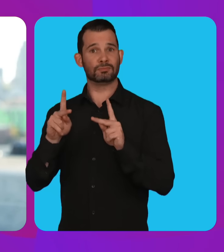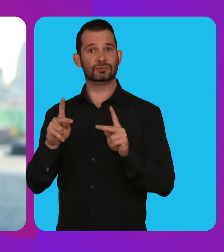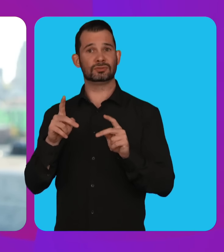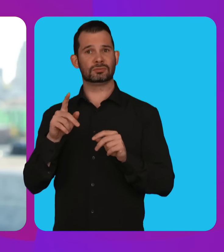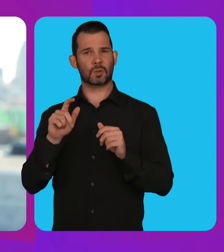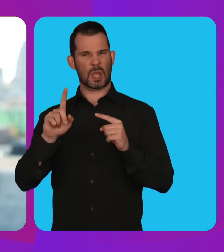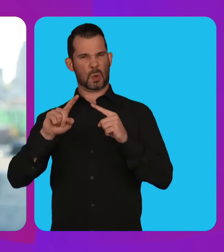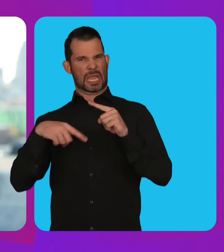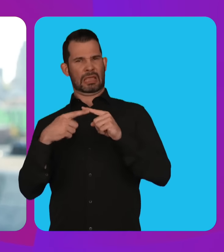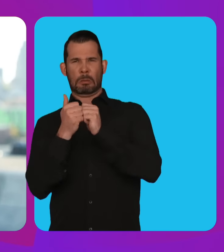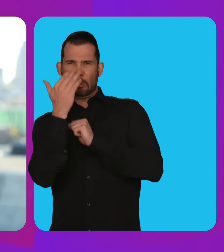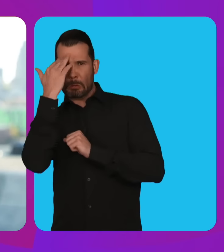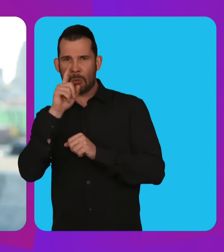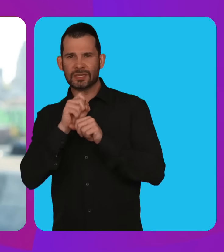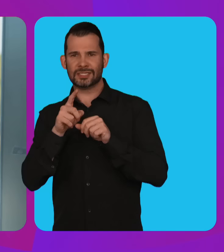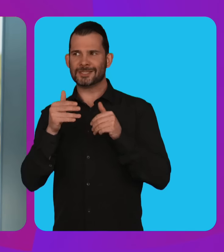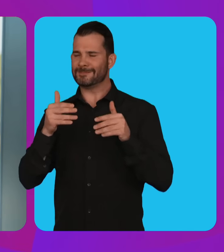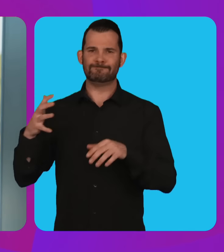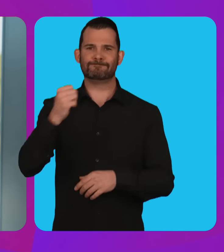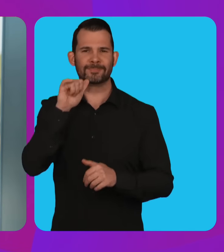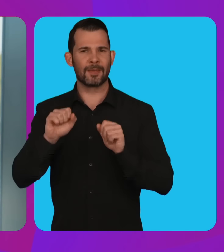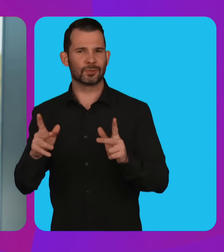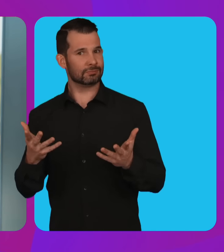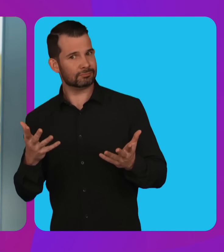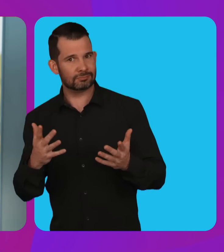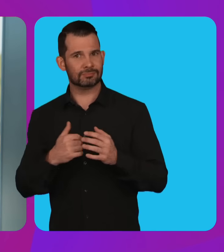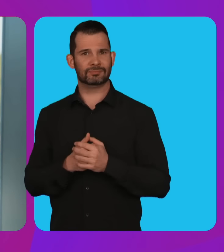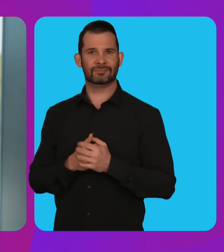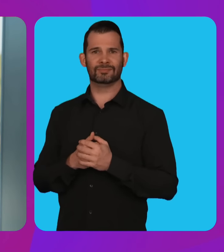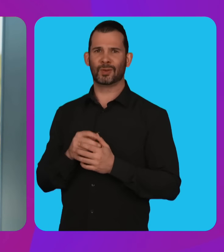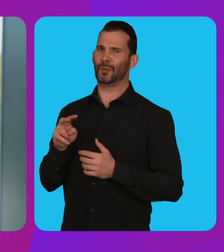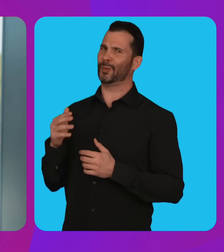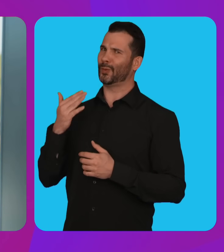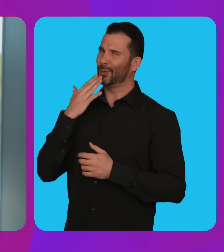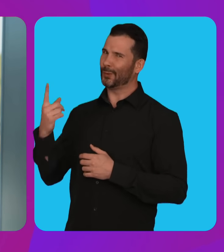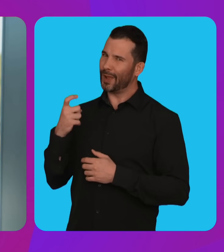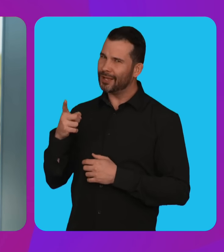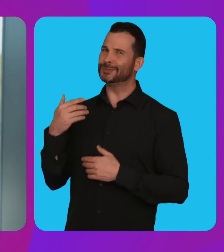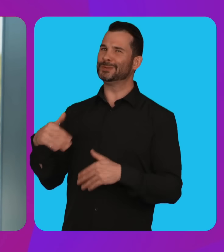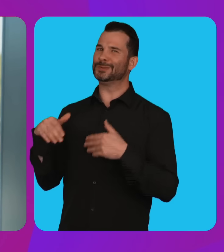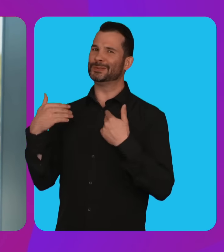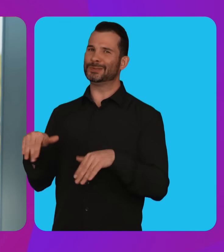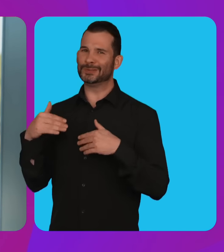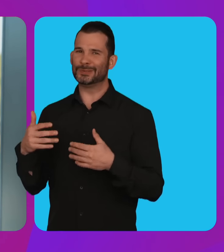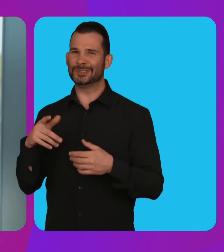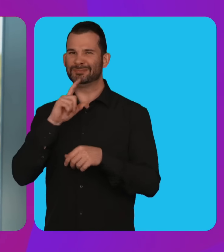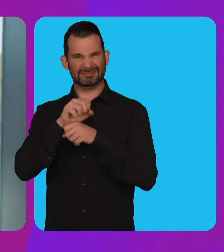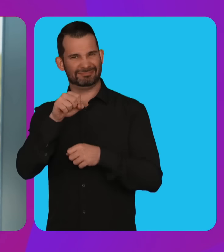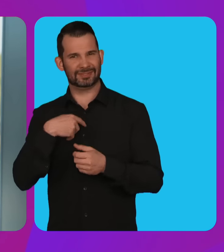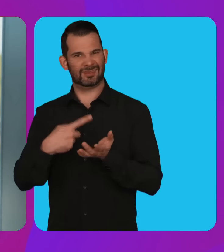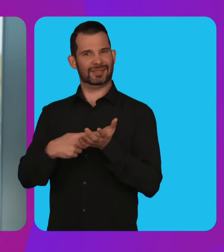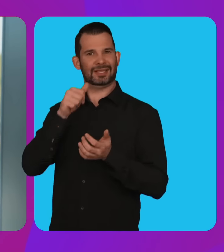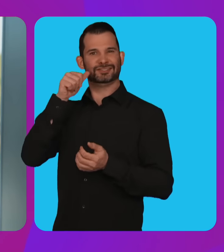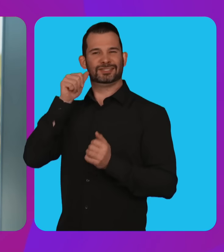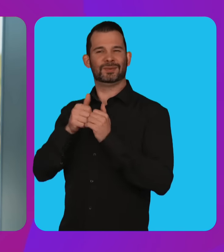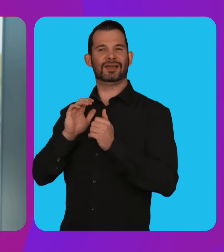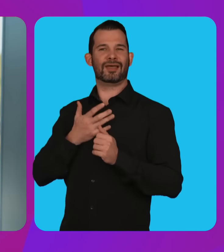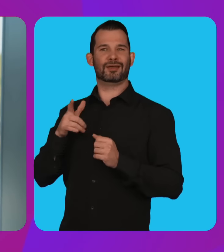you know you have to take it? Such a great question, Isabelle. I was actually yesterday talking